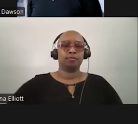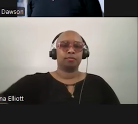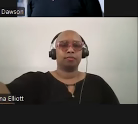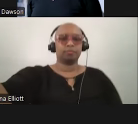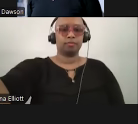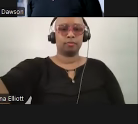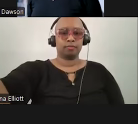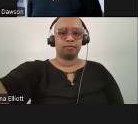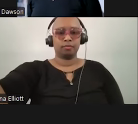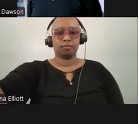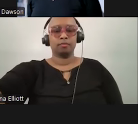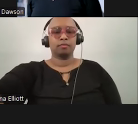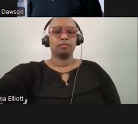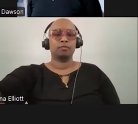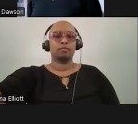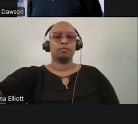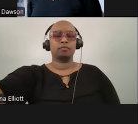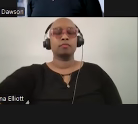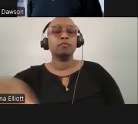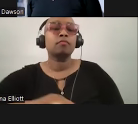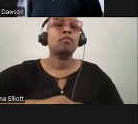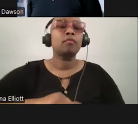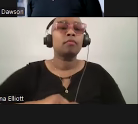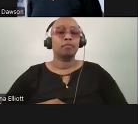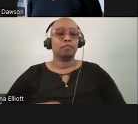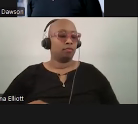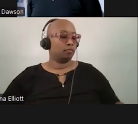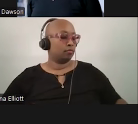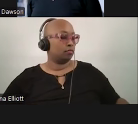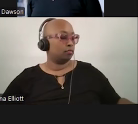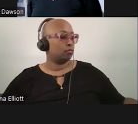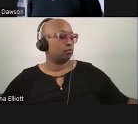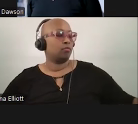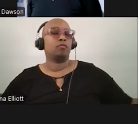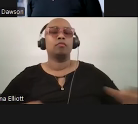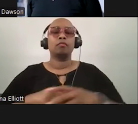perceive. It has to be operable. Users must be able to navigate and interact with your content.